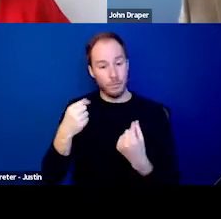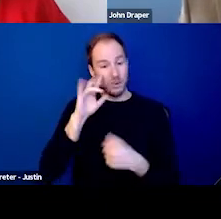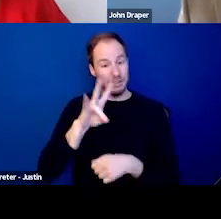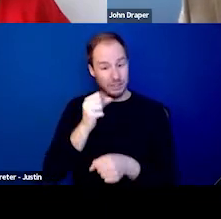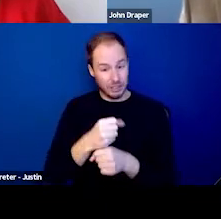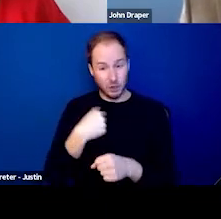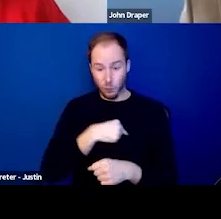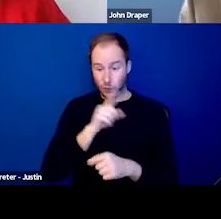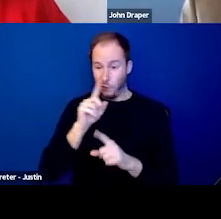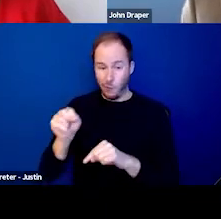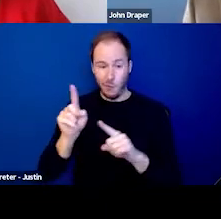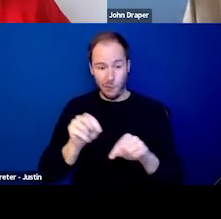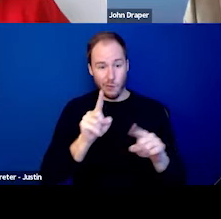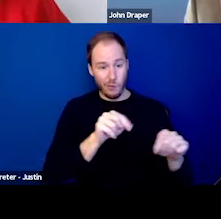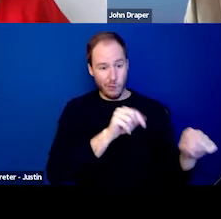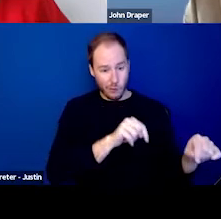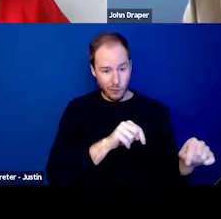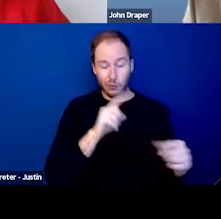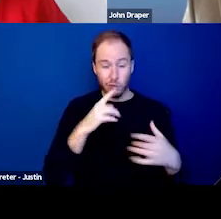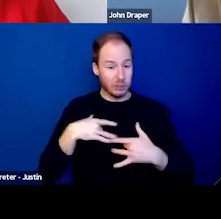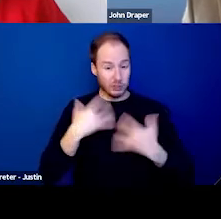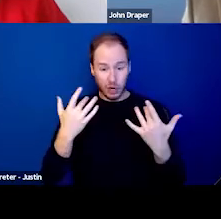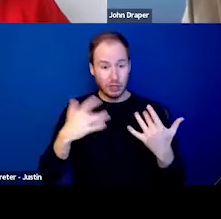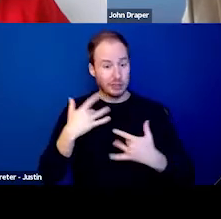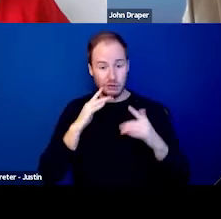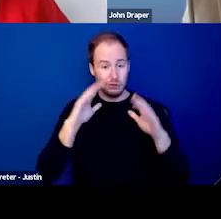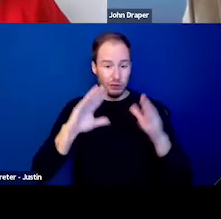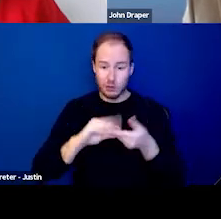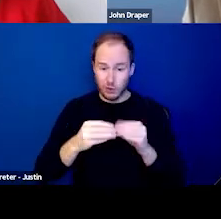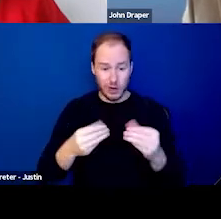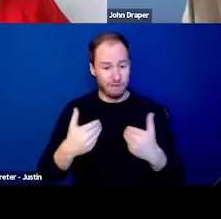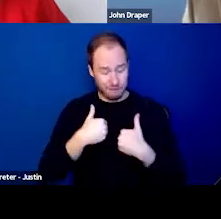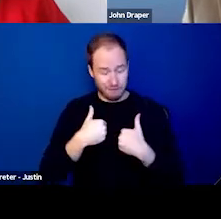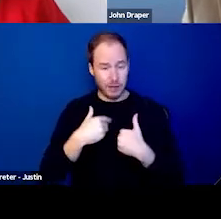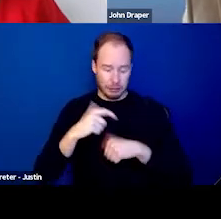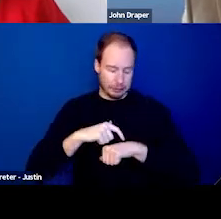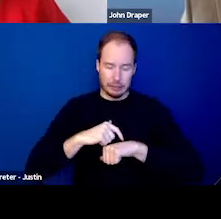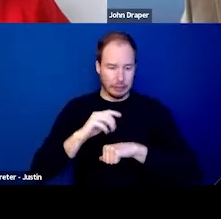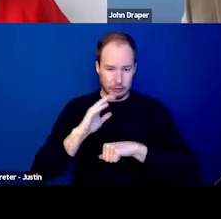And it was enthralling, exciting, and I have many wonderful stories to tell you about that, but no time now. Next slide, please.